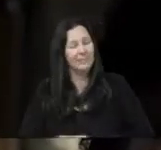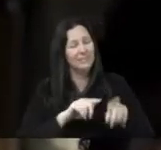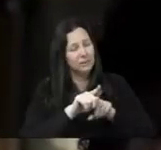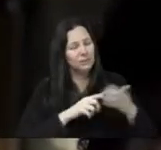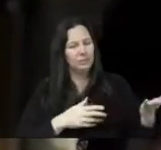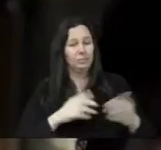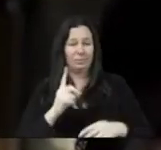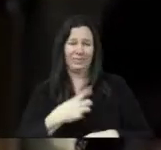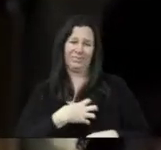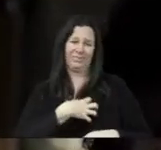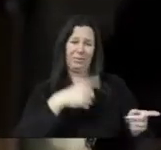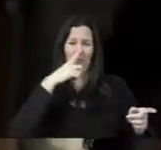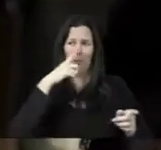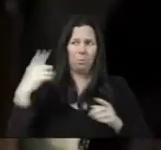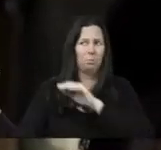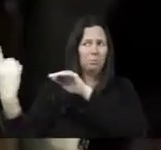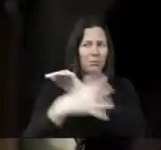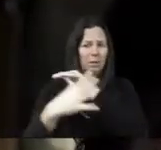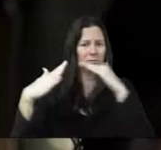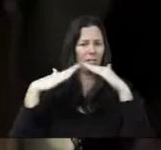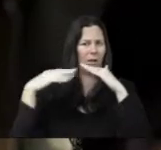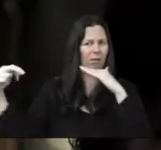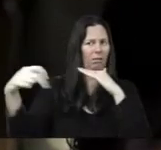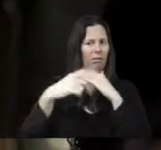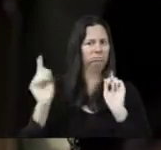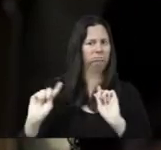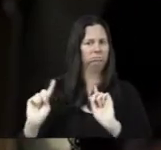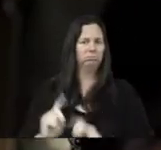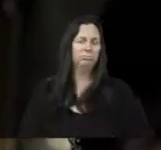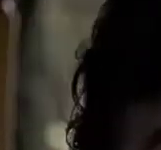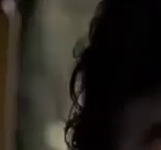Because he's fearful of people just passing the house.